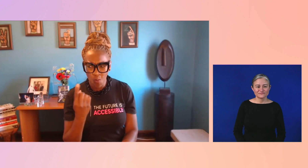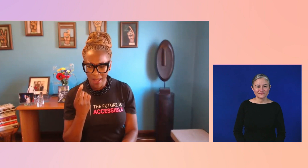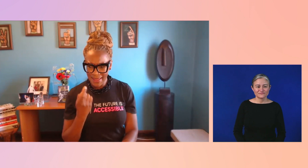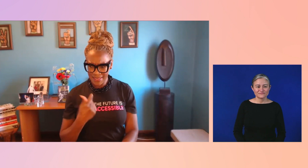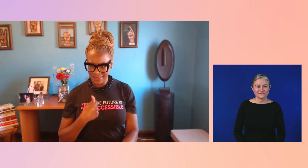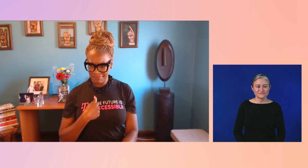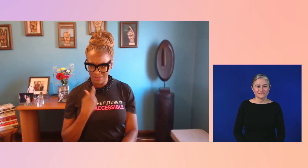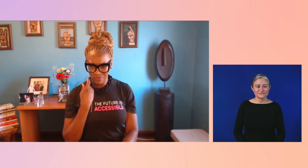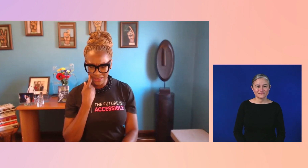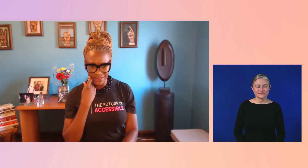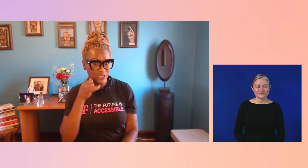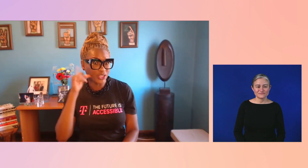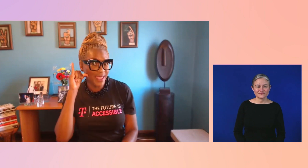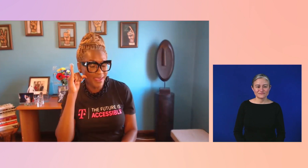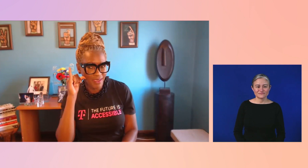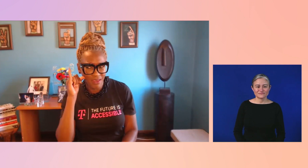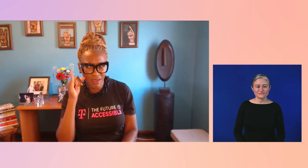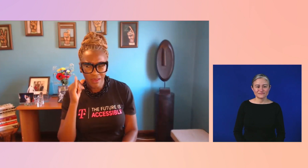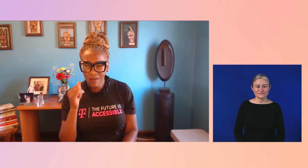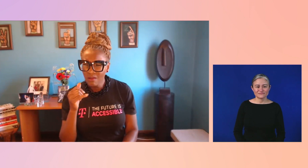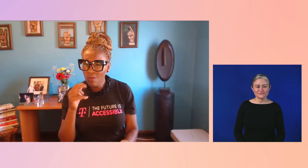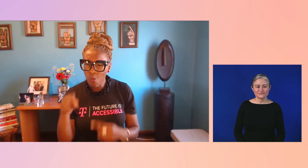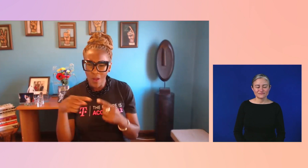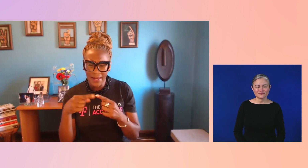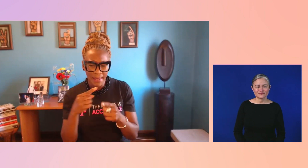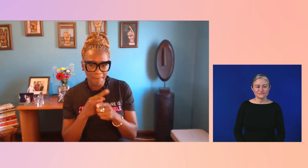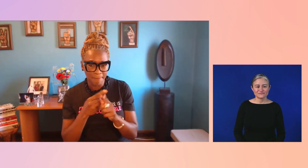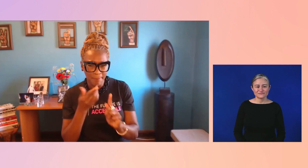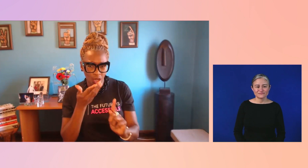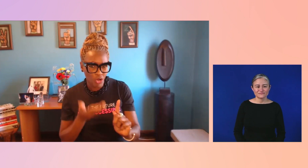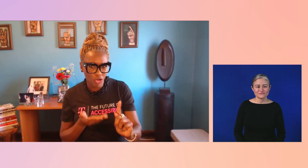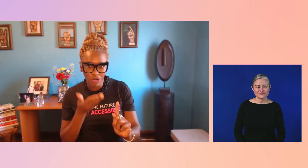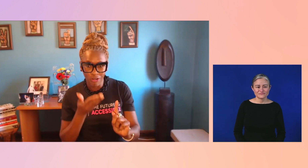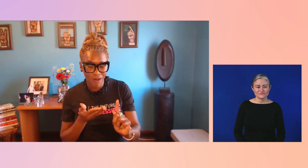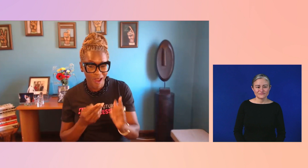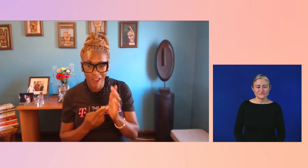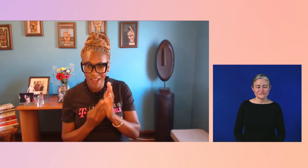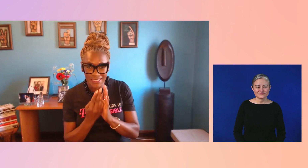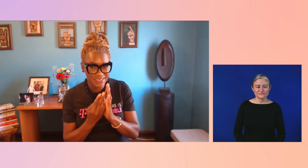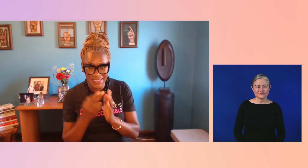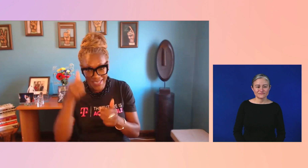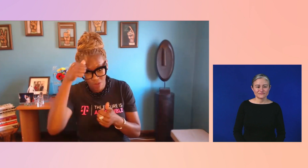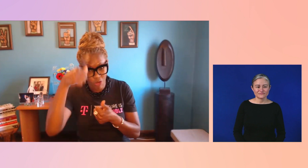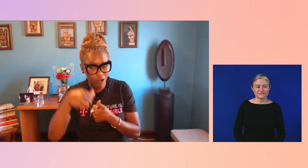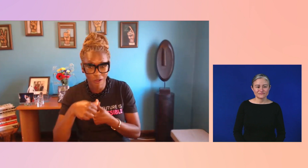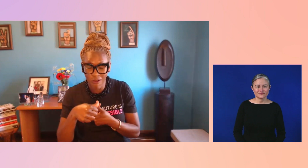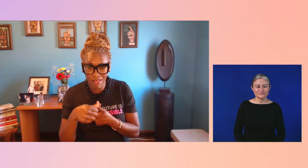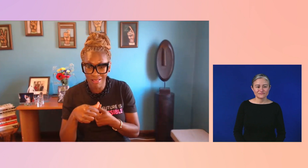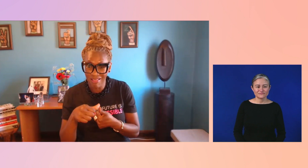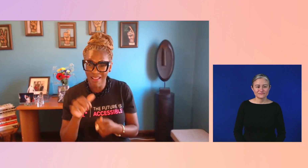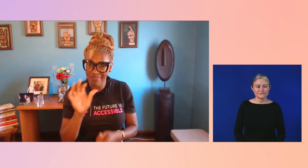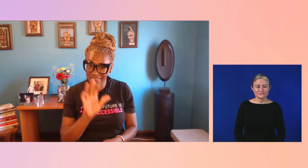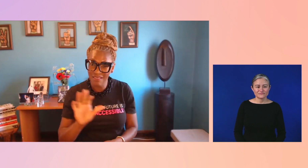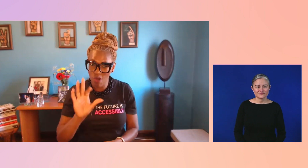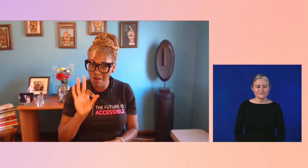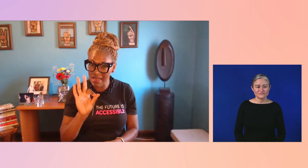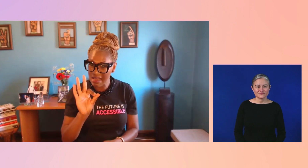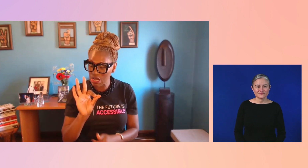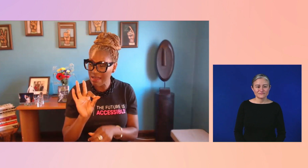Someone had asked me recently, actually, it was yesterday, I think when I met her and I honestly couldn't recall.